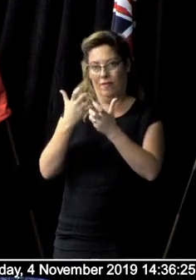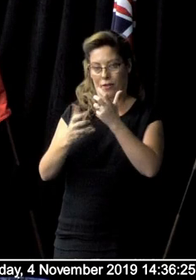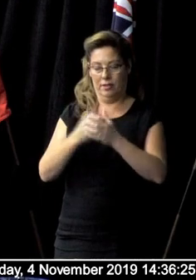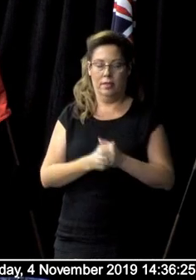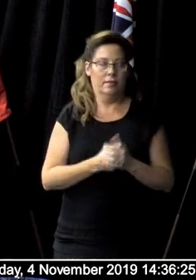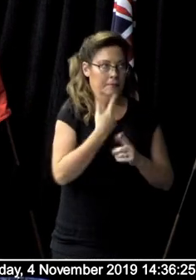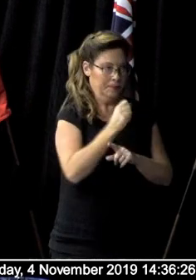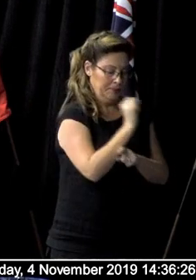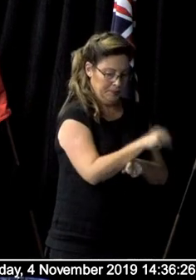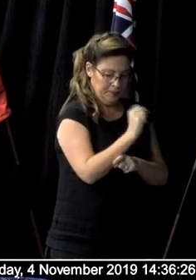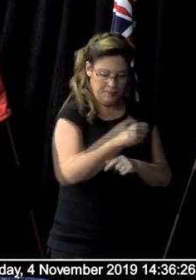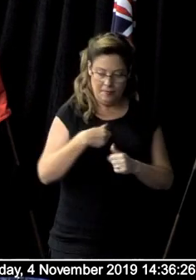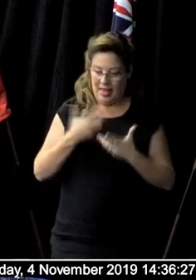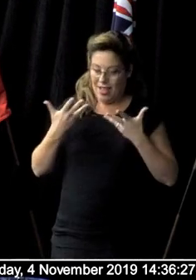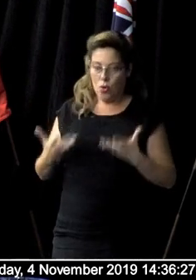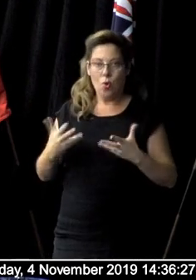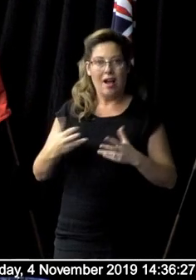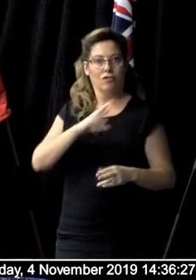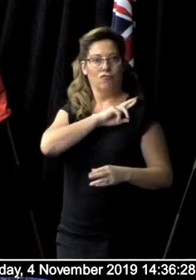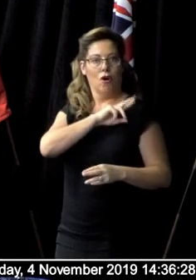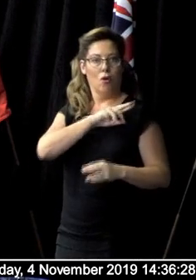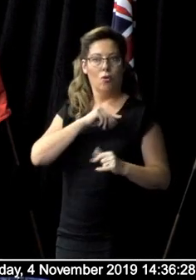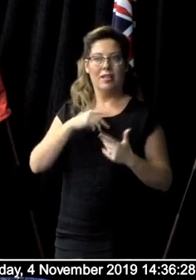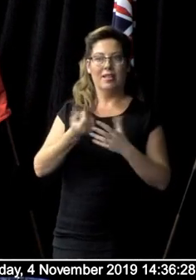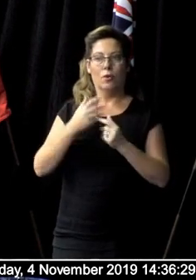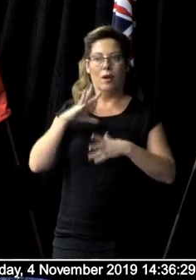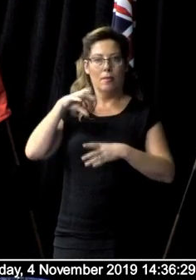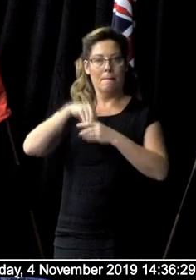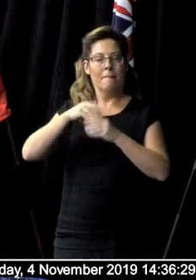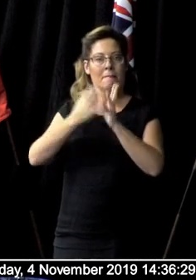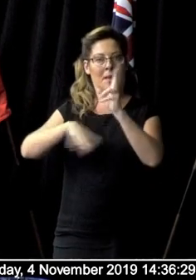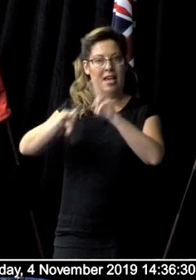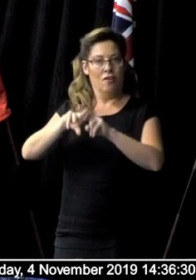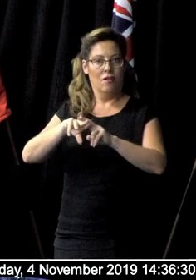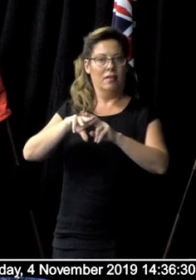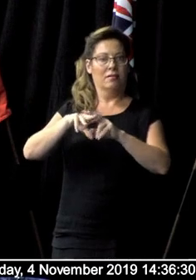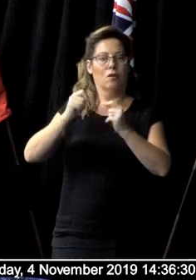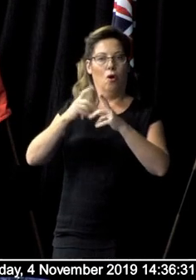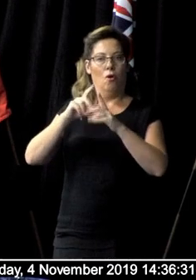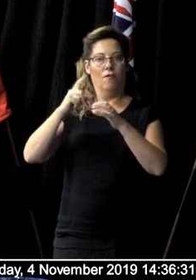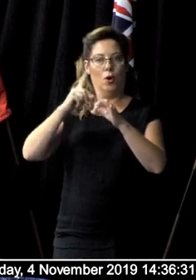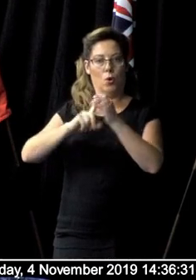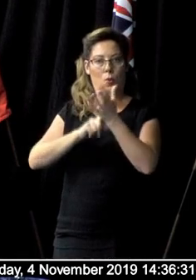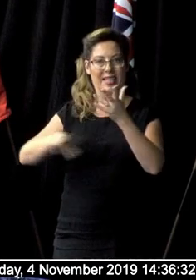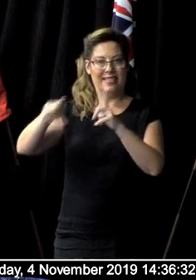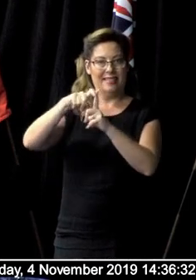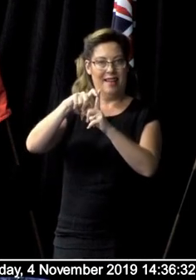Queensland Parents for People with Disability, 2009-2011, and a membership for a much longer period of time? That’s right.